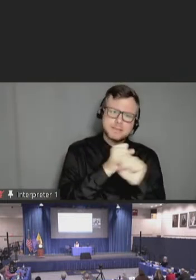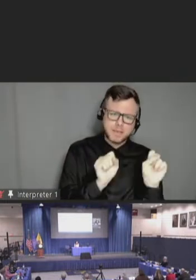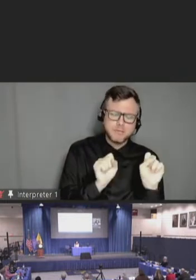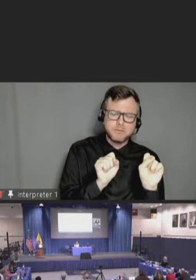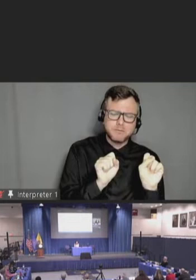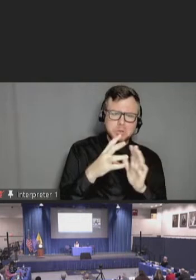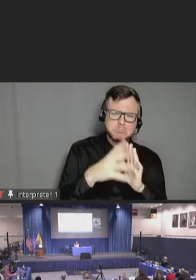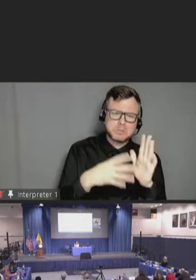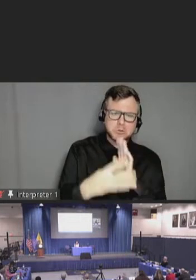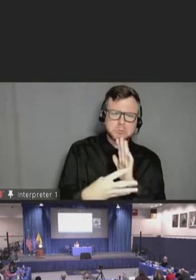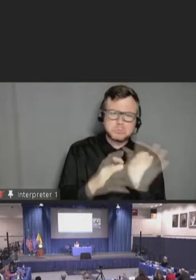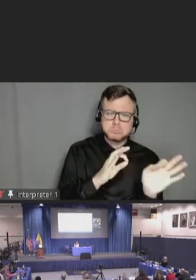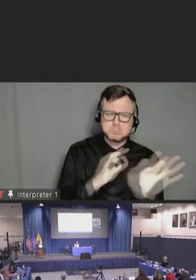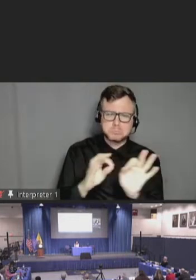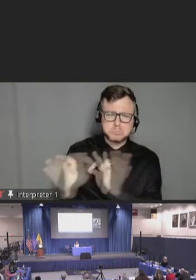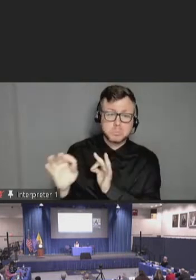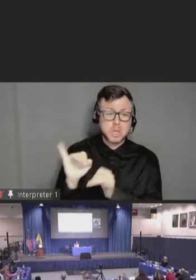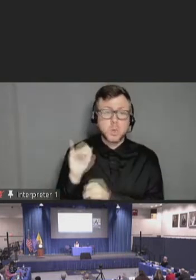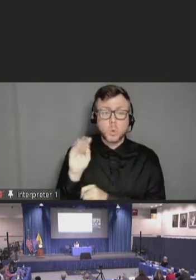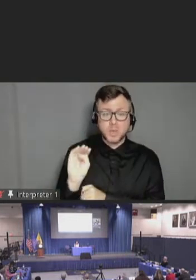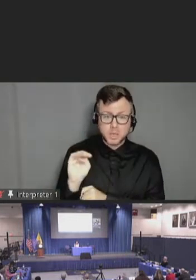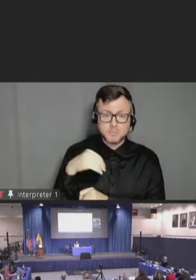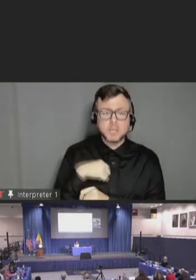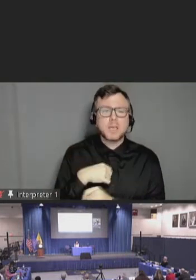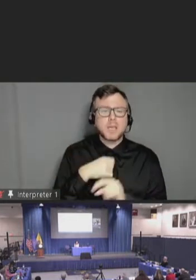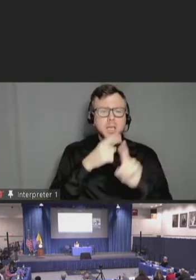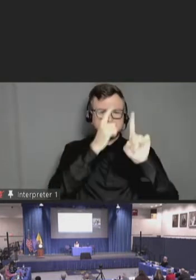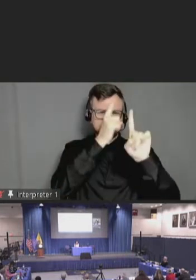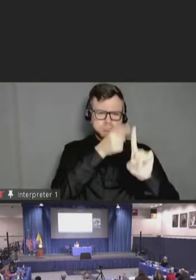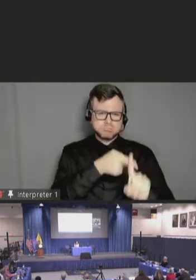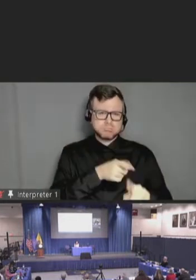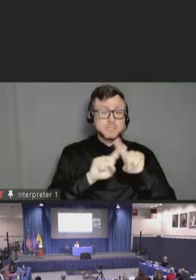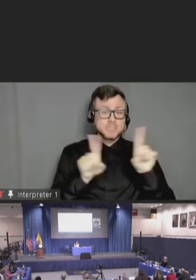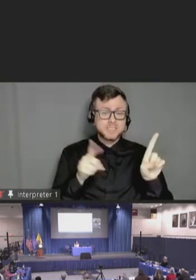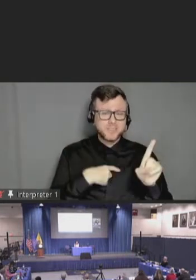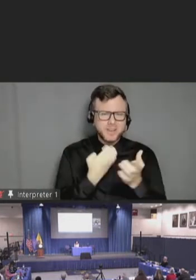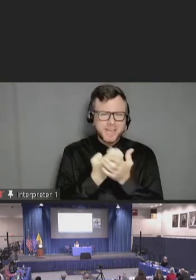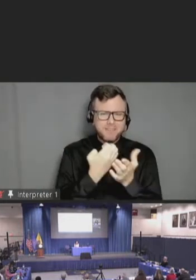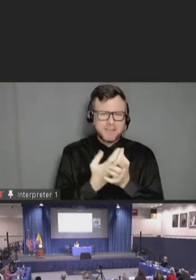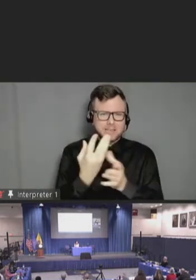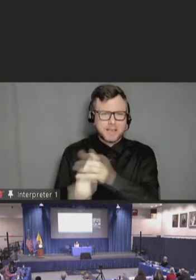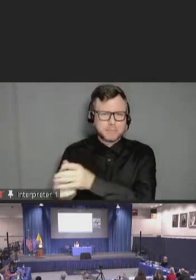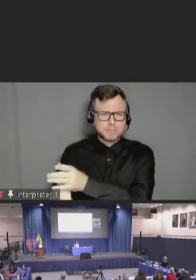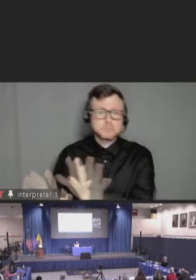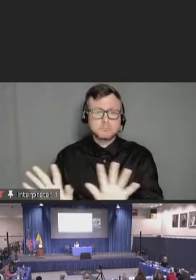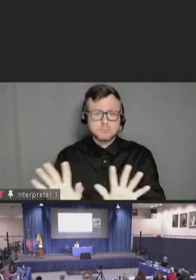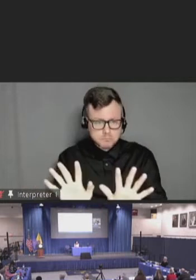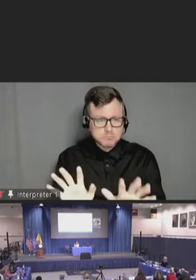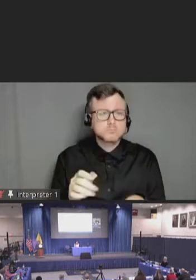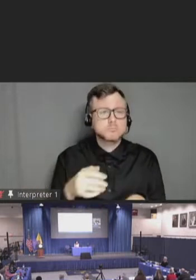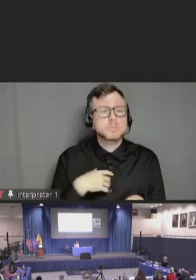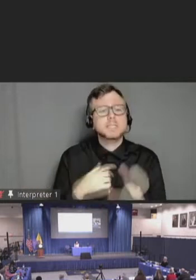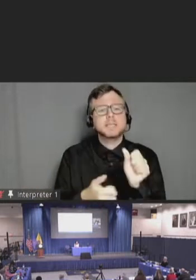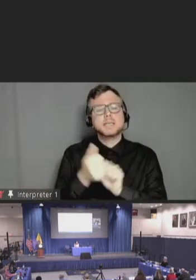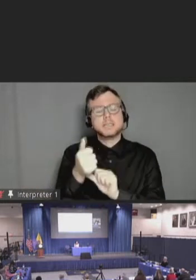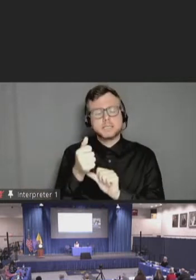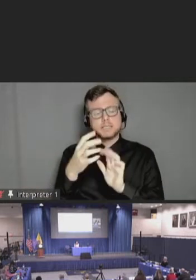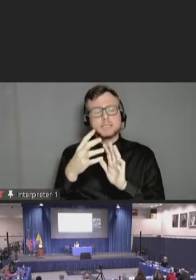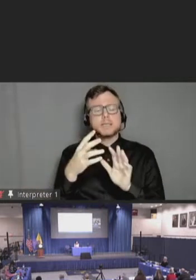However, the IOM did highlight some evidence gaps. Each new vaccine was added to an existing schedule.